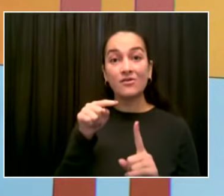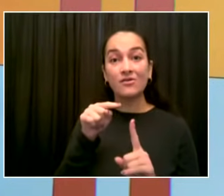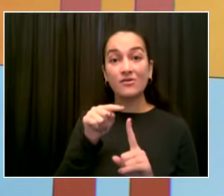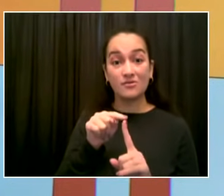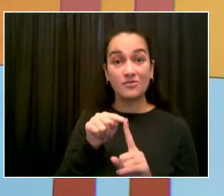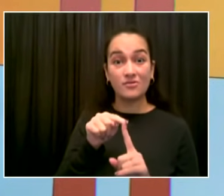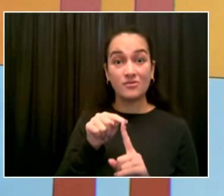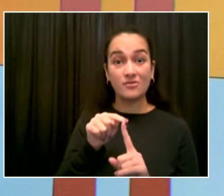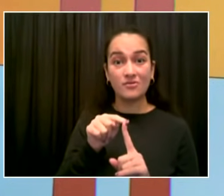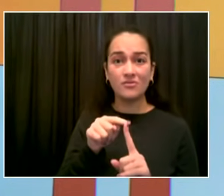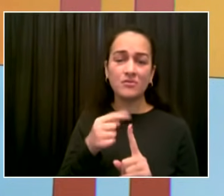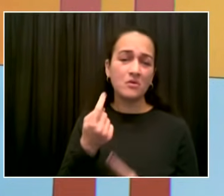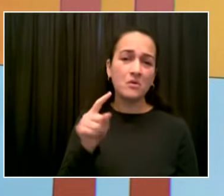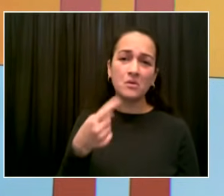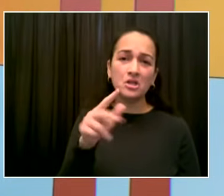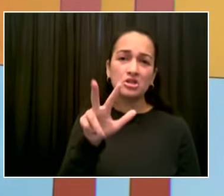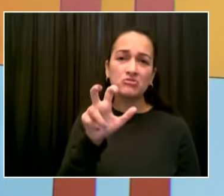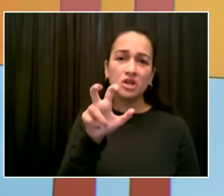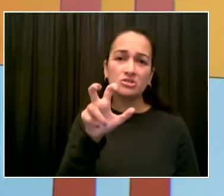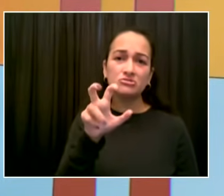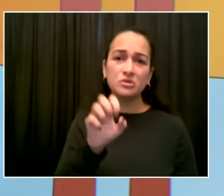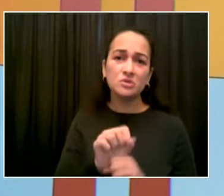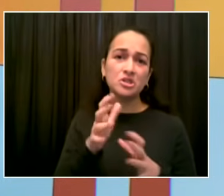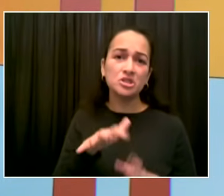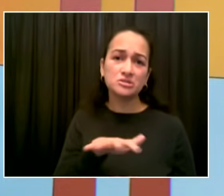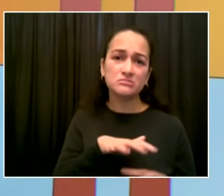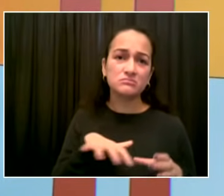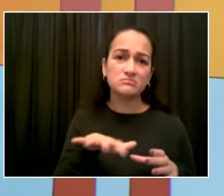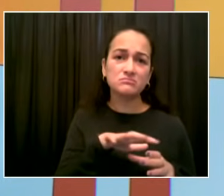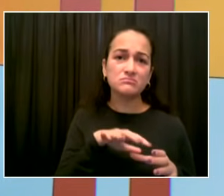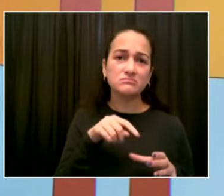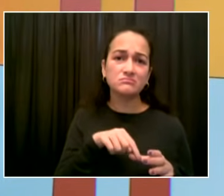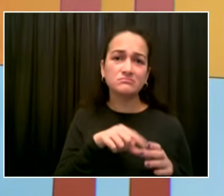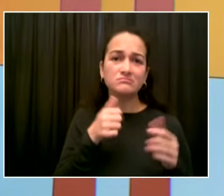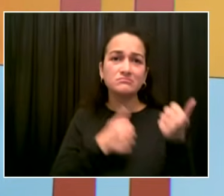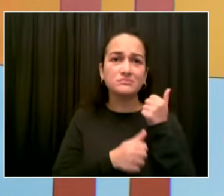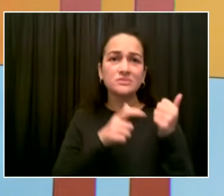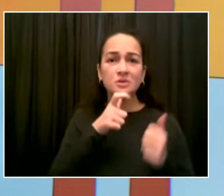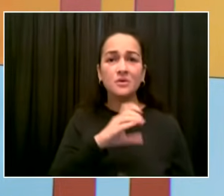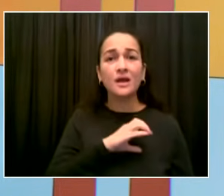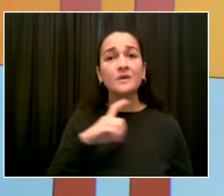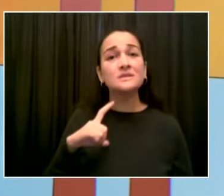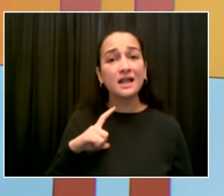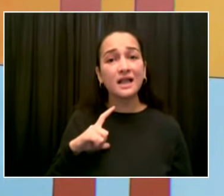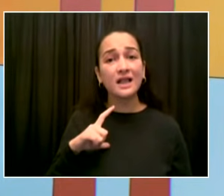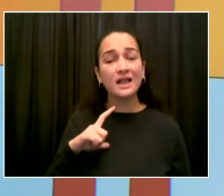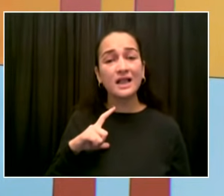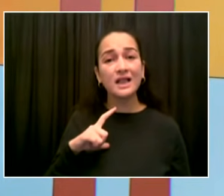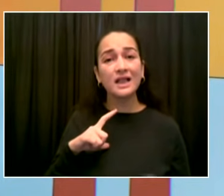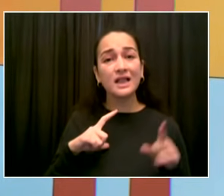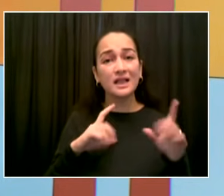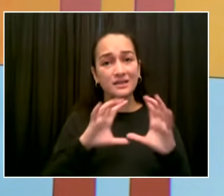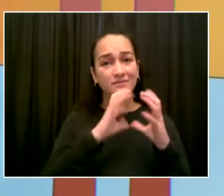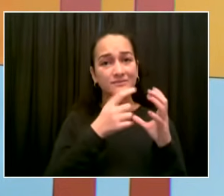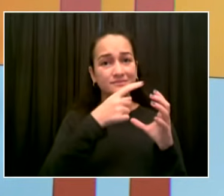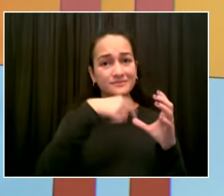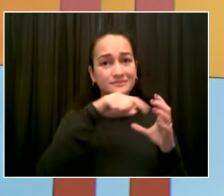CITY COUNCIL. AND THE OWN BRANCH OF VGOERNMENT.